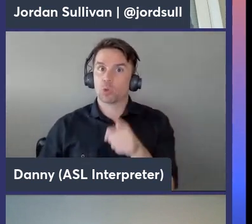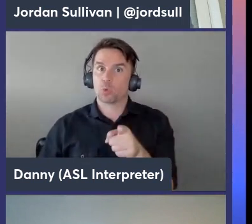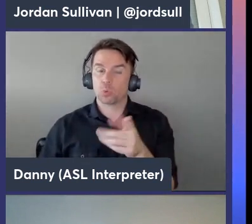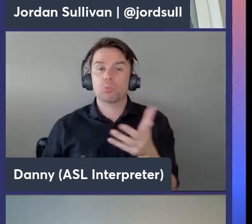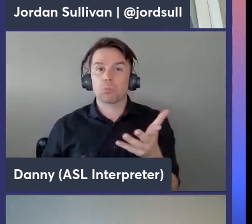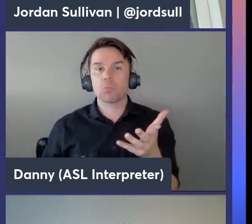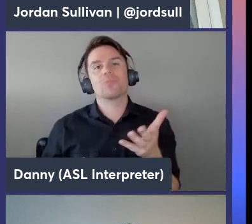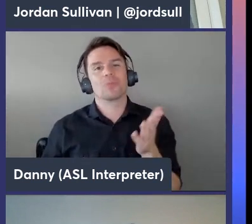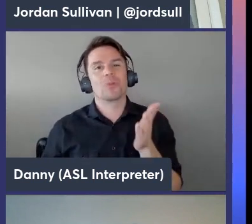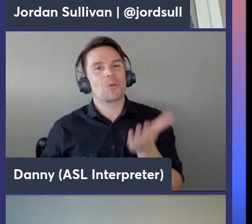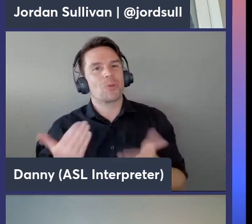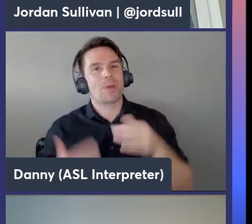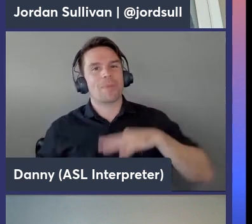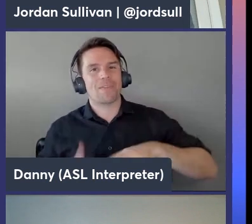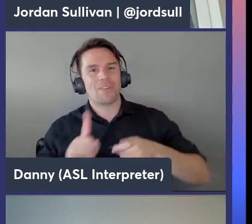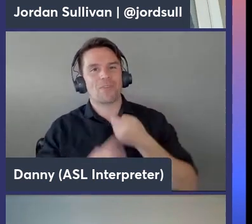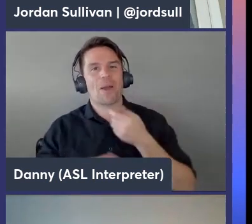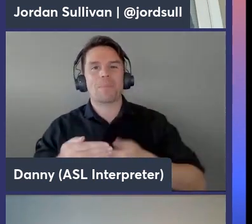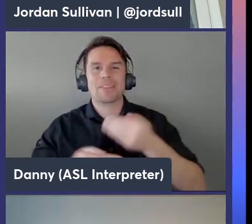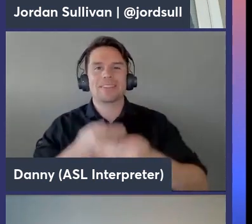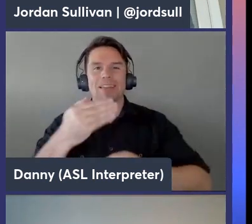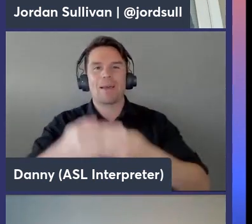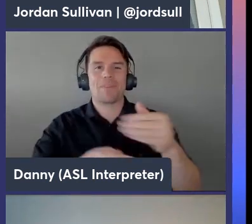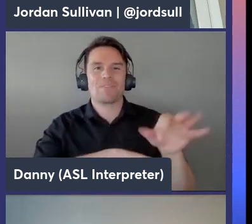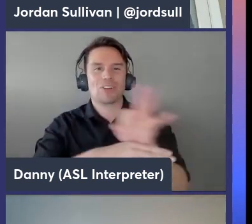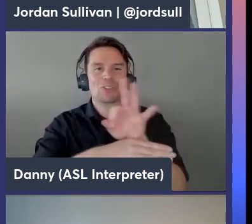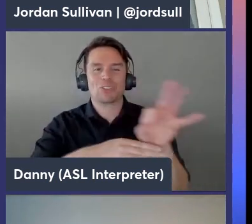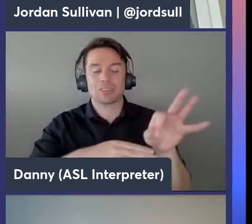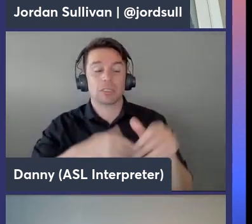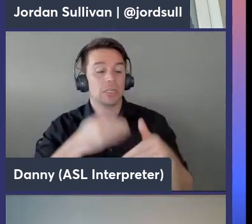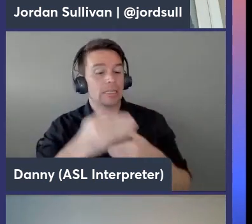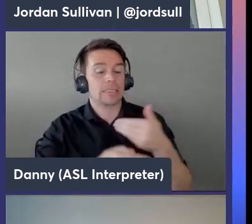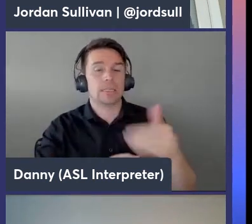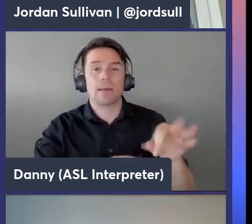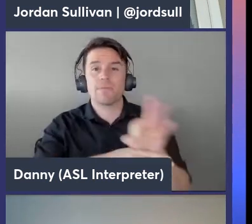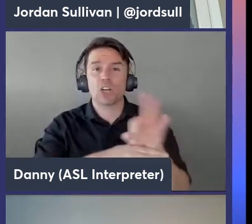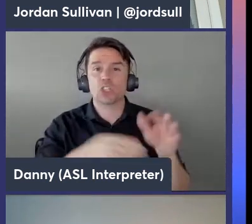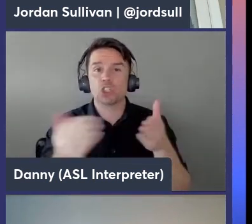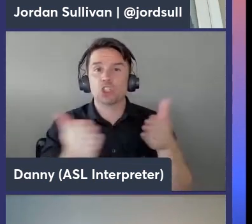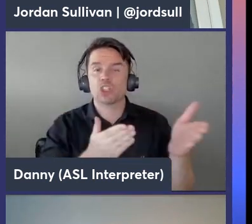So, what is the Step Function service? We talked about it briefly. It's a low code visual workflow service